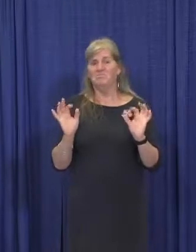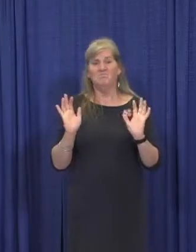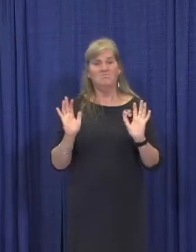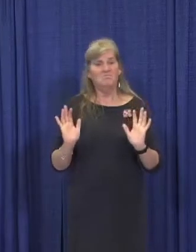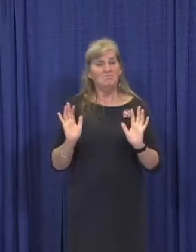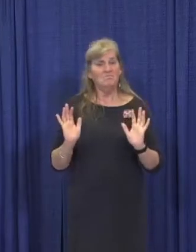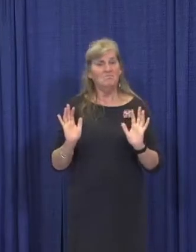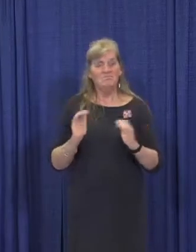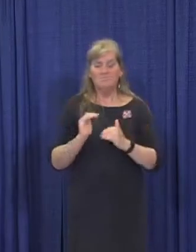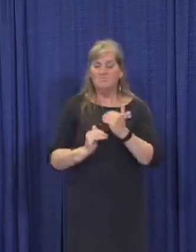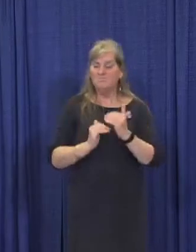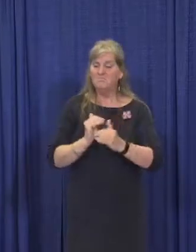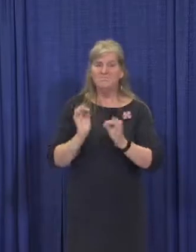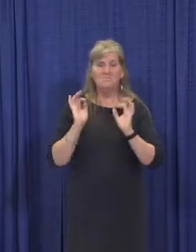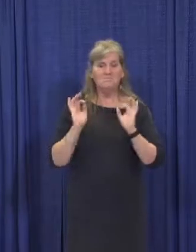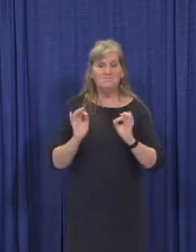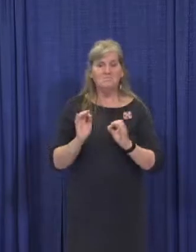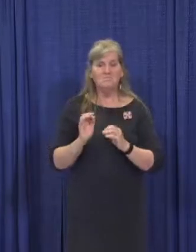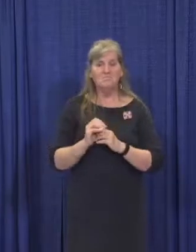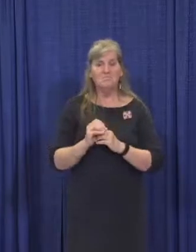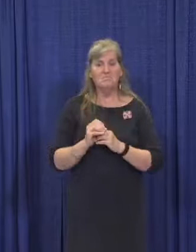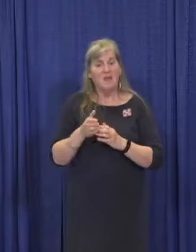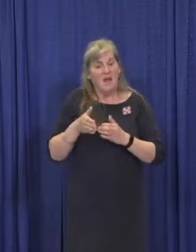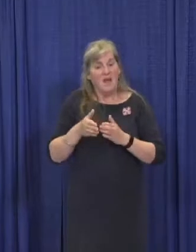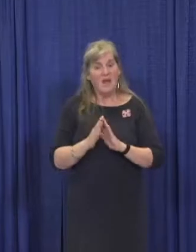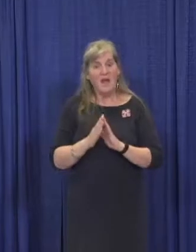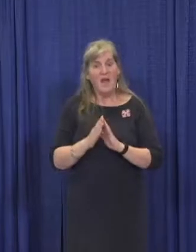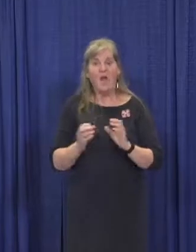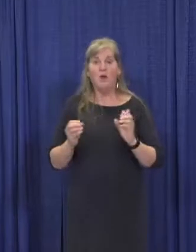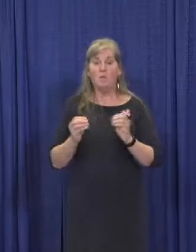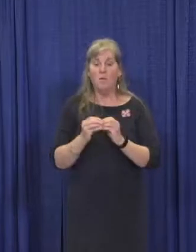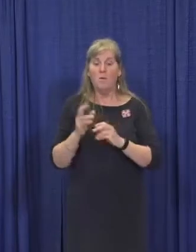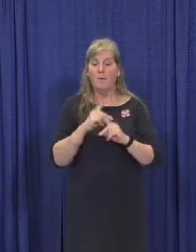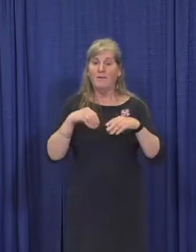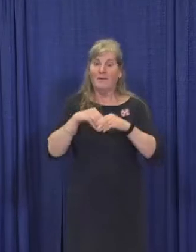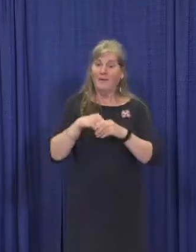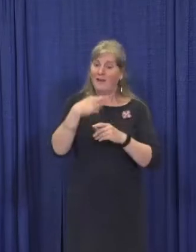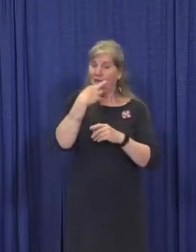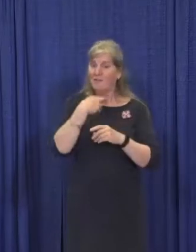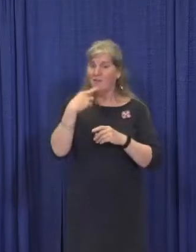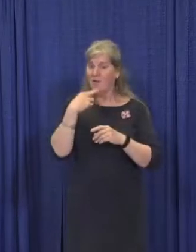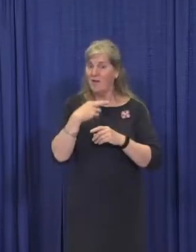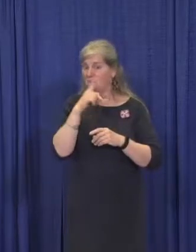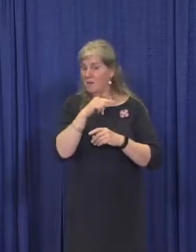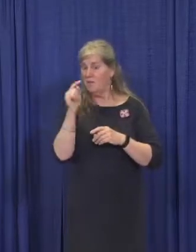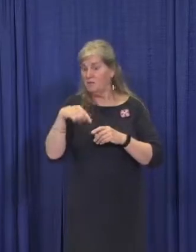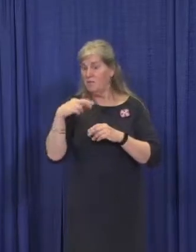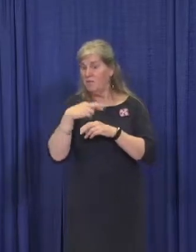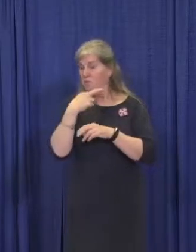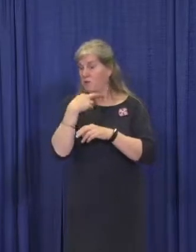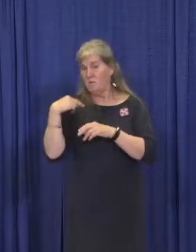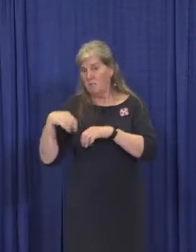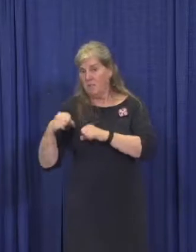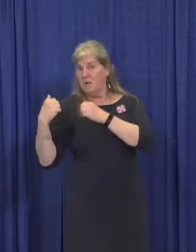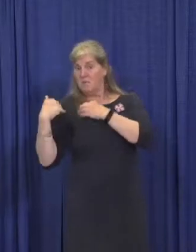their restaurants are doing it safely. And we can increase the capacity